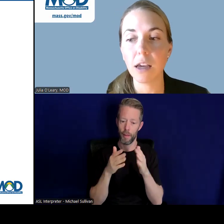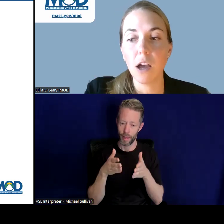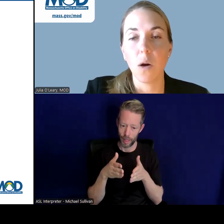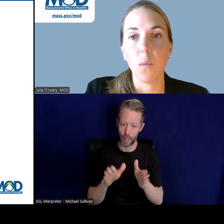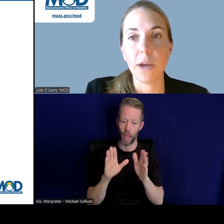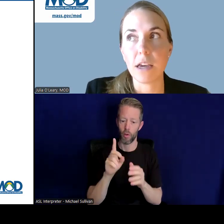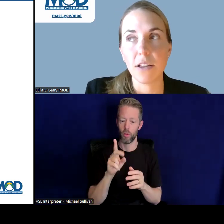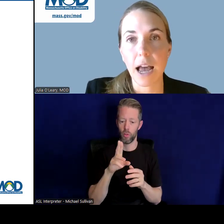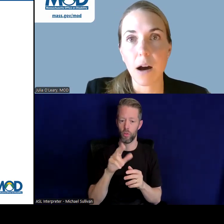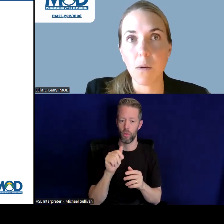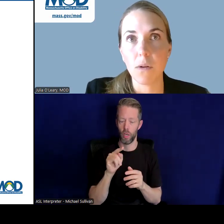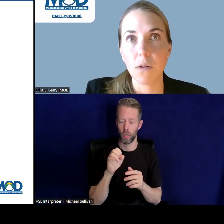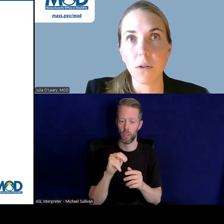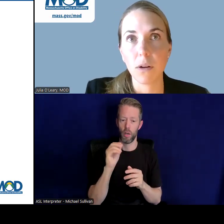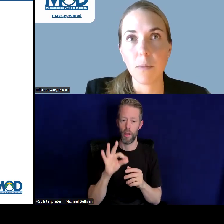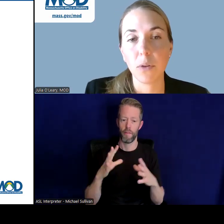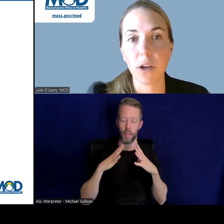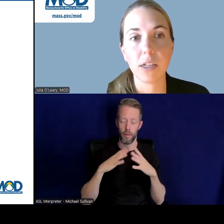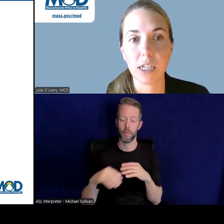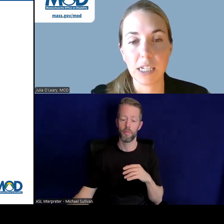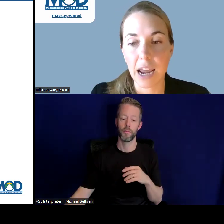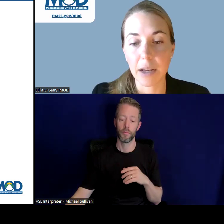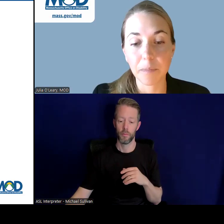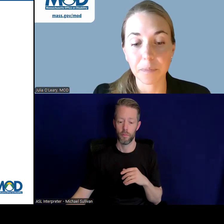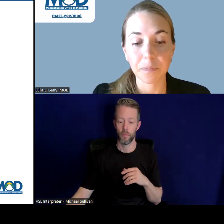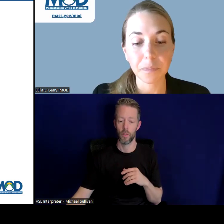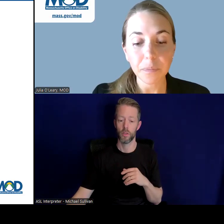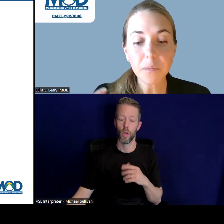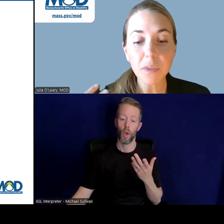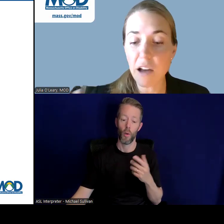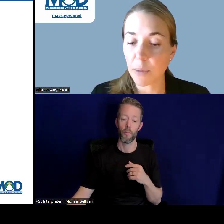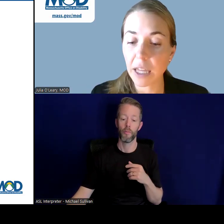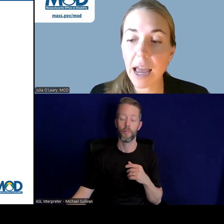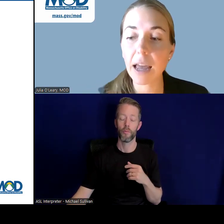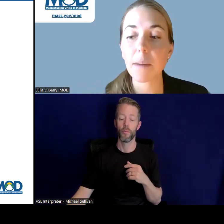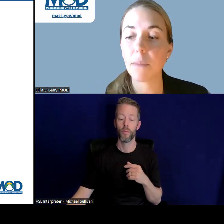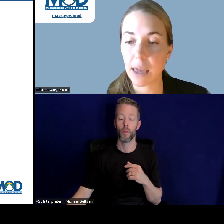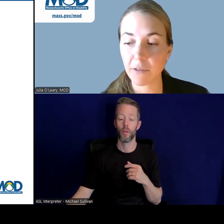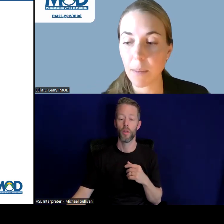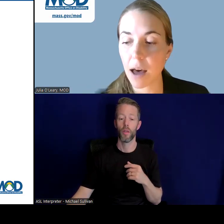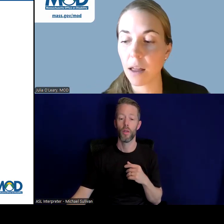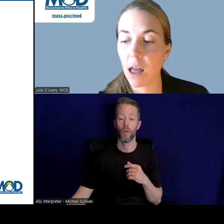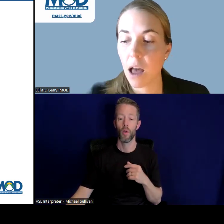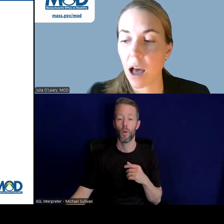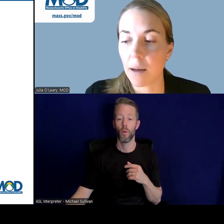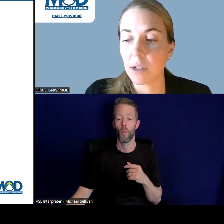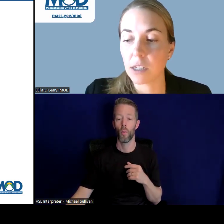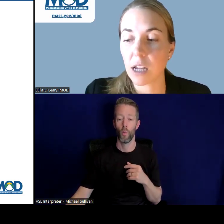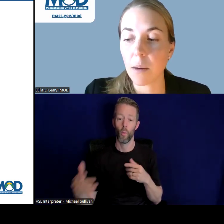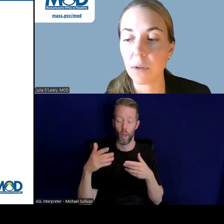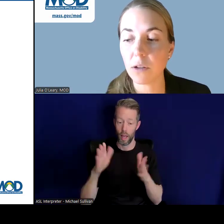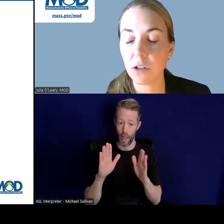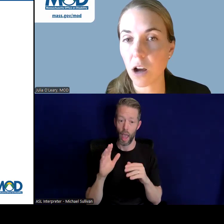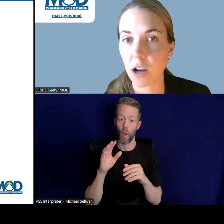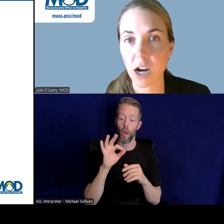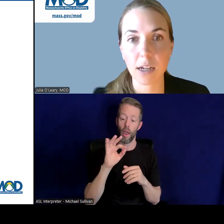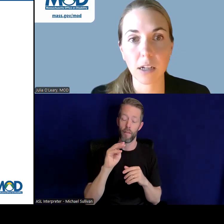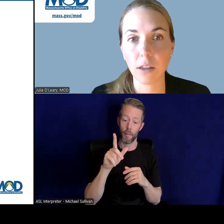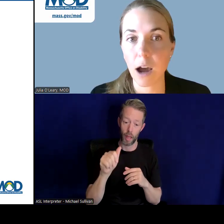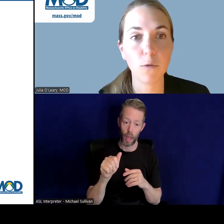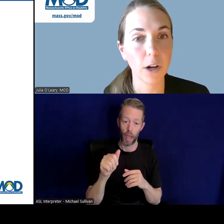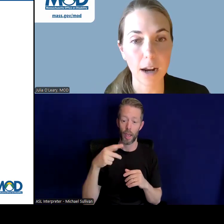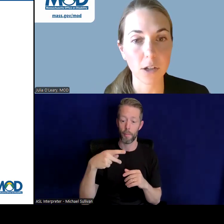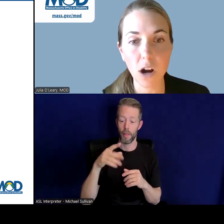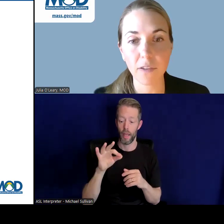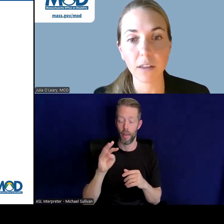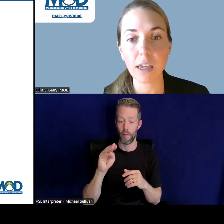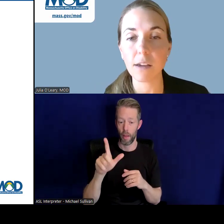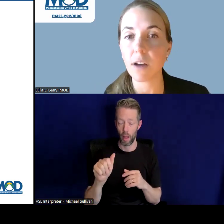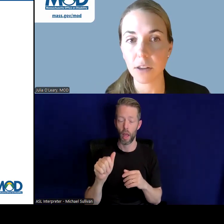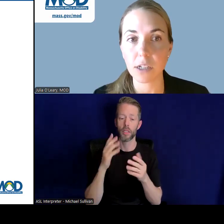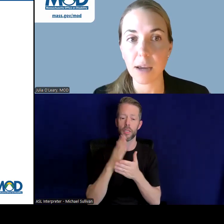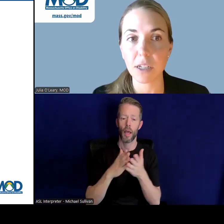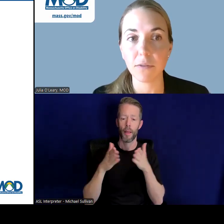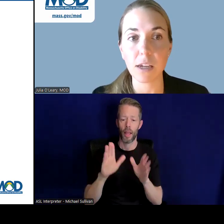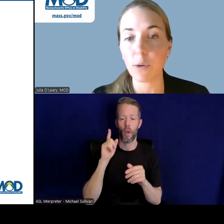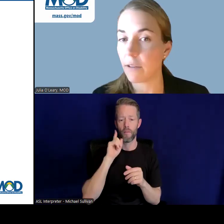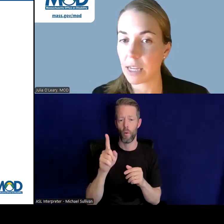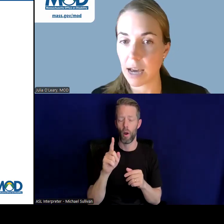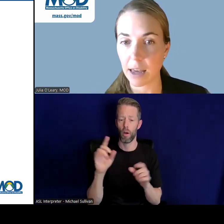So, you know, traditionally, we allow employees to take FMLA, PFML, some union contracts allow for catastrophic leave, we have EILB,